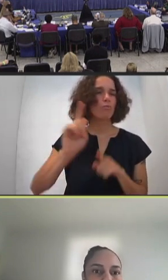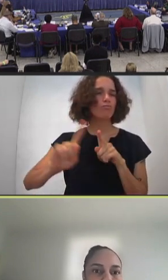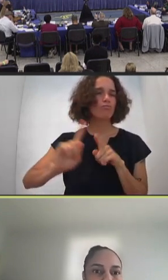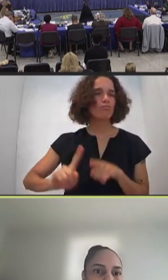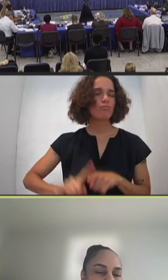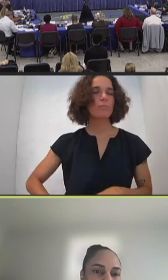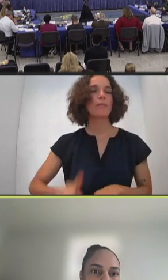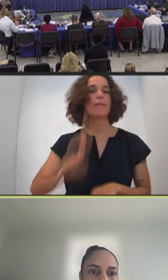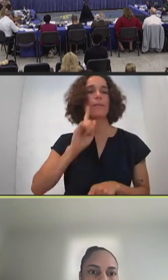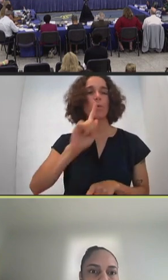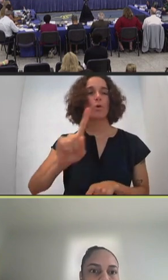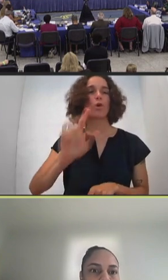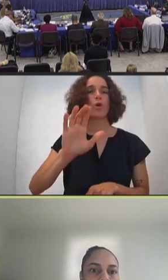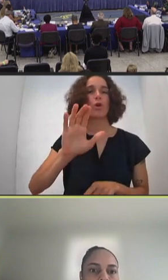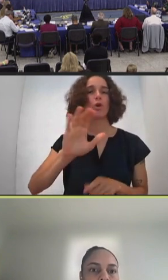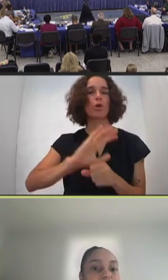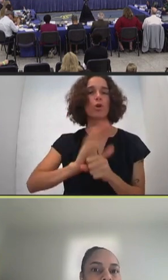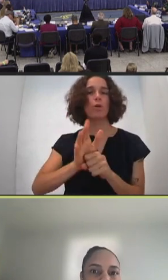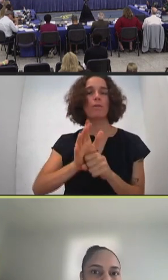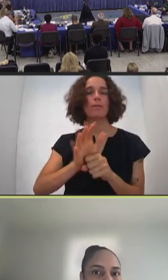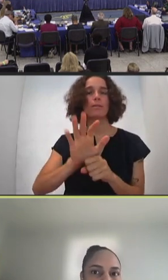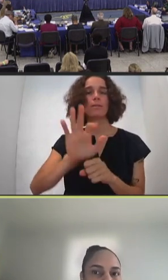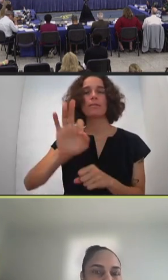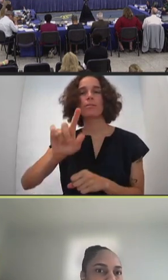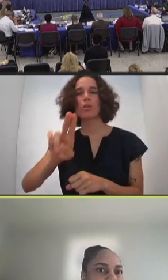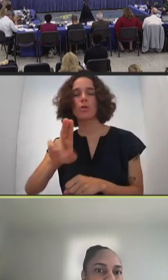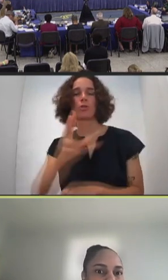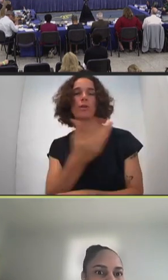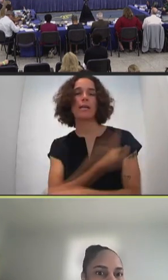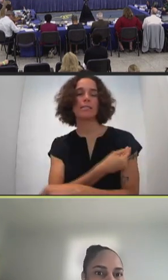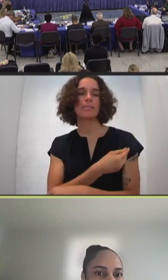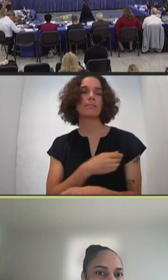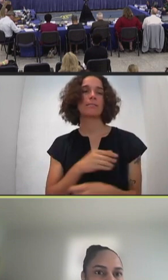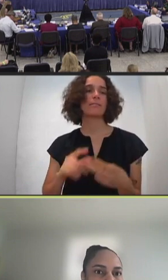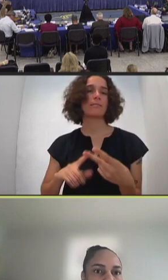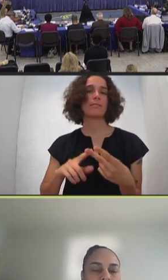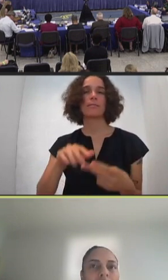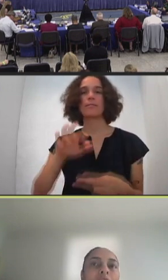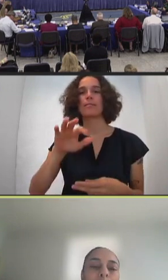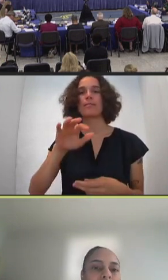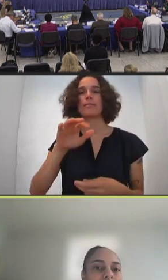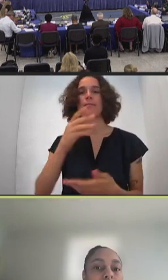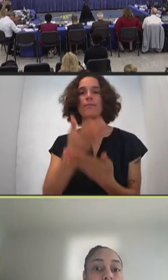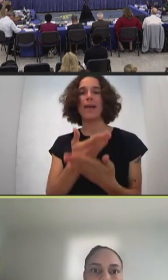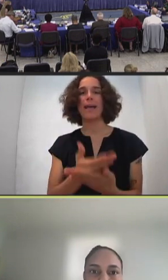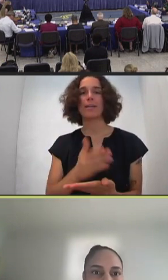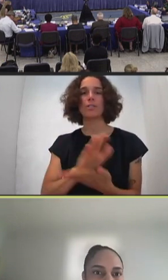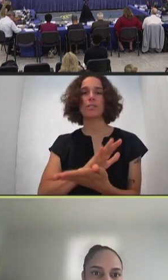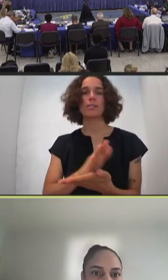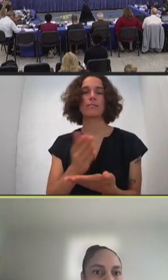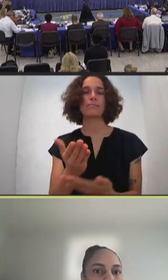flu vaccines. And fact sheets that providers can give to patients, a common concerns document that